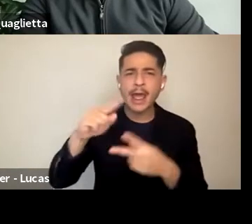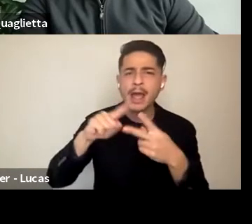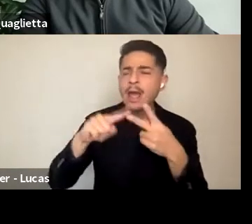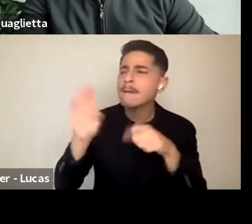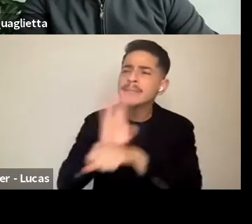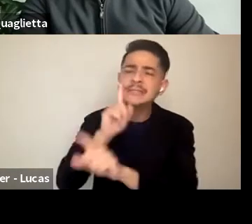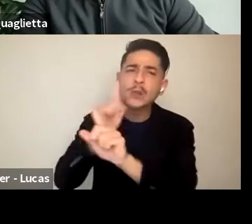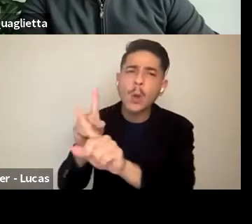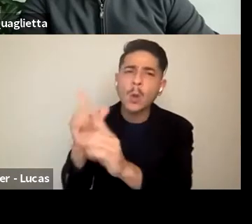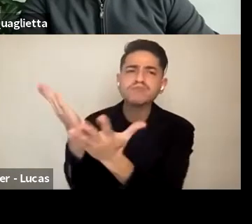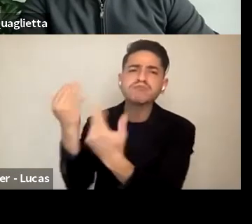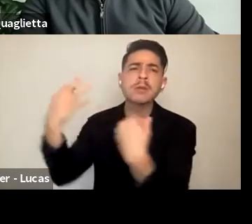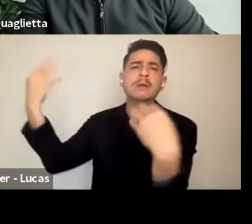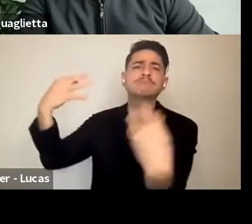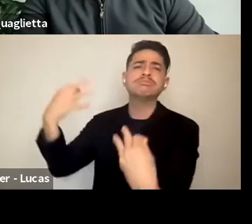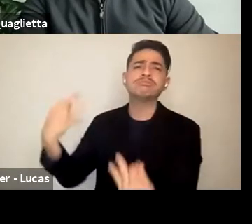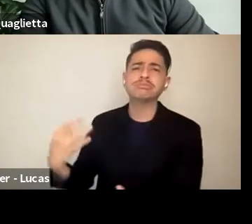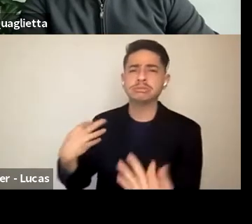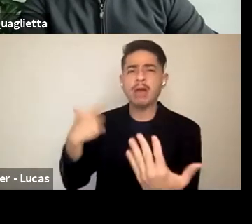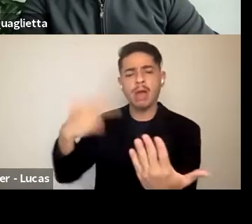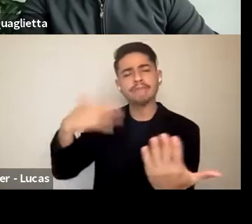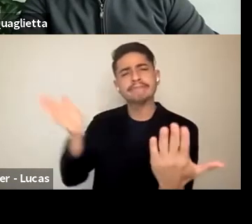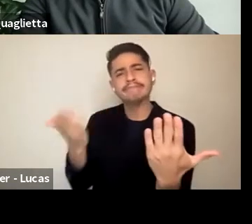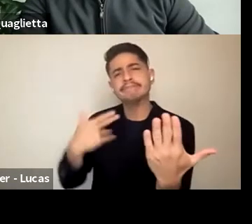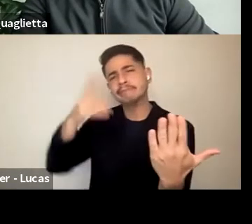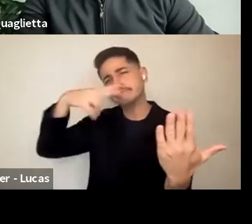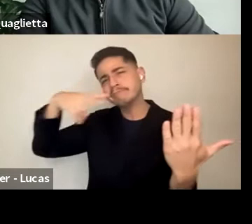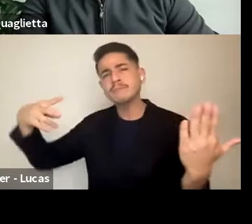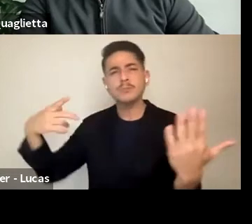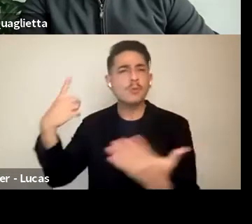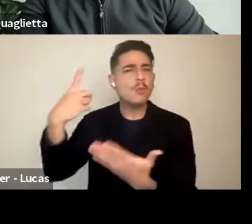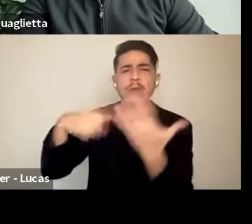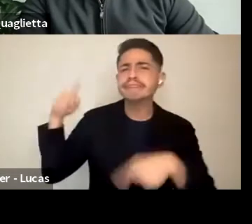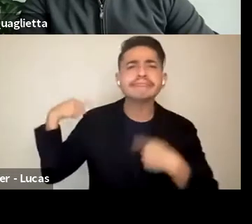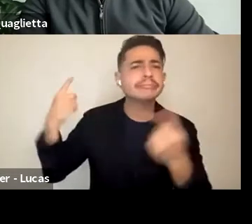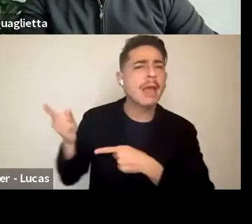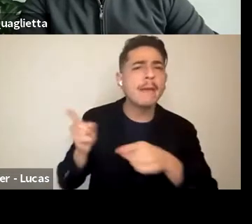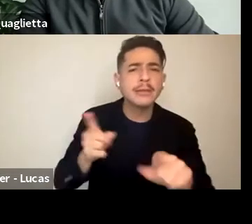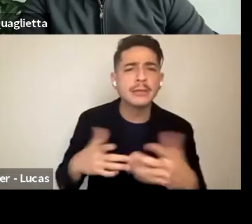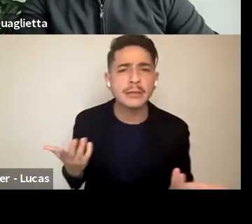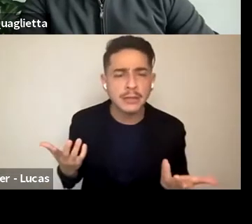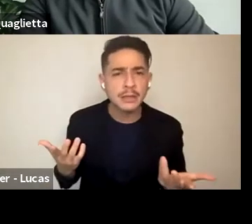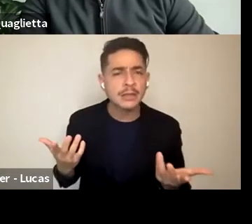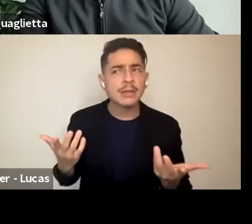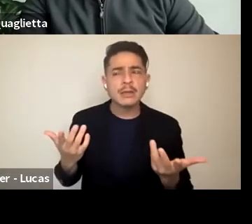And what does your data say about how we're getting there? And then you kind of need to look at what teams are involved